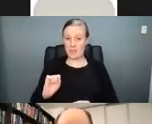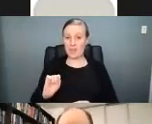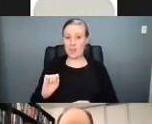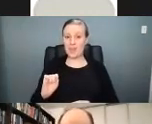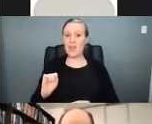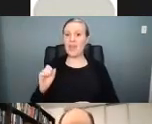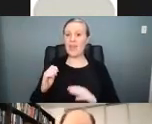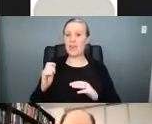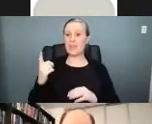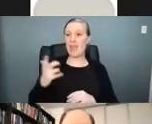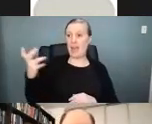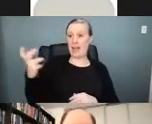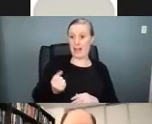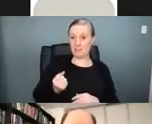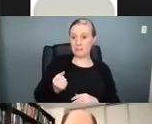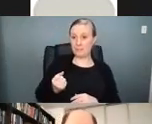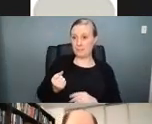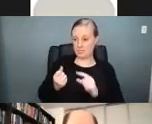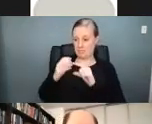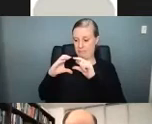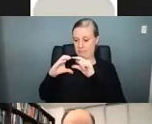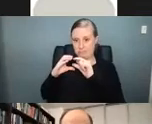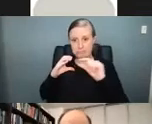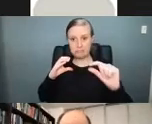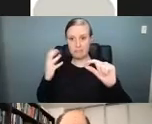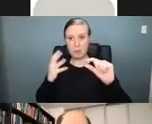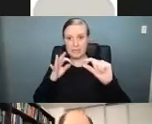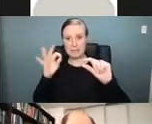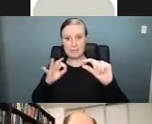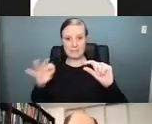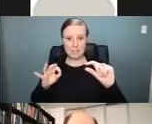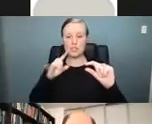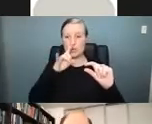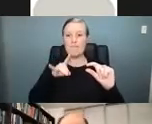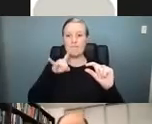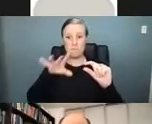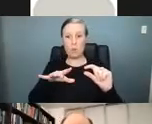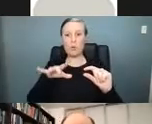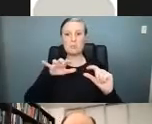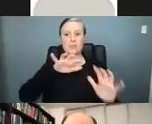internet services that I talked about. And while we say that access is improving, the